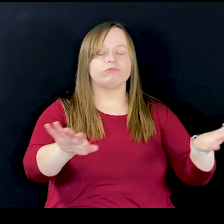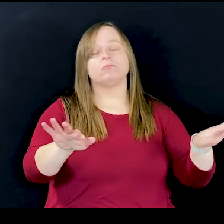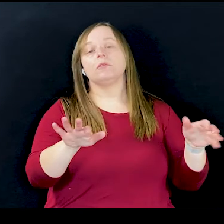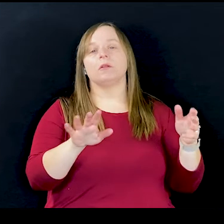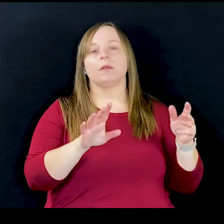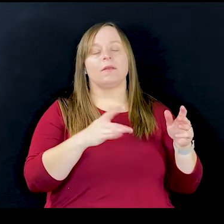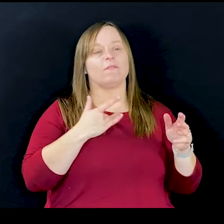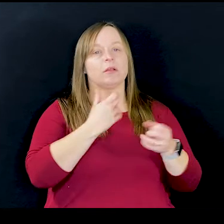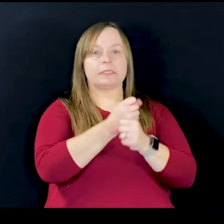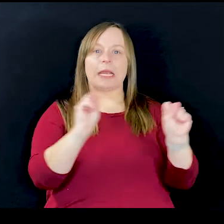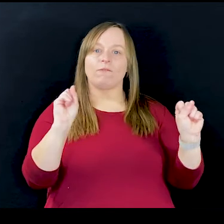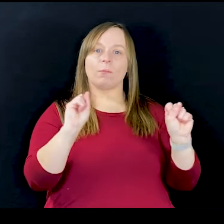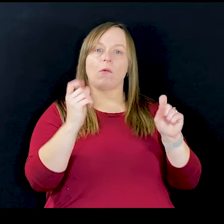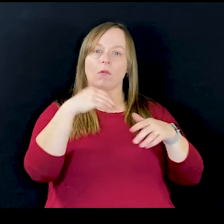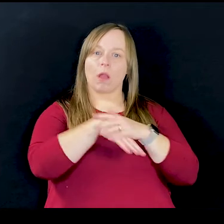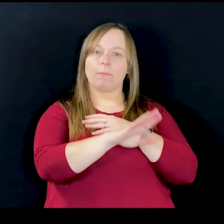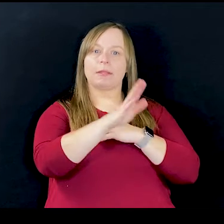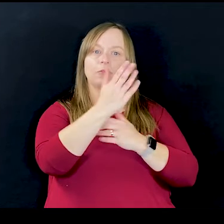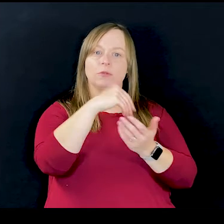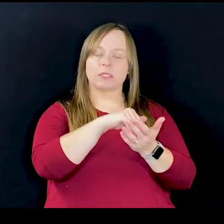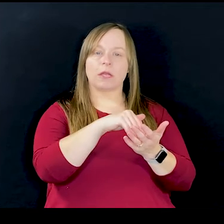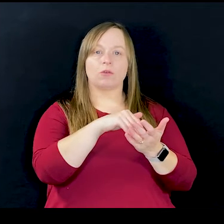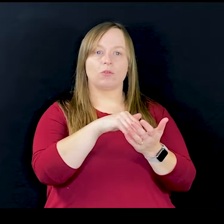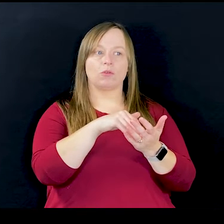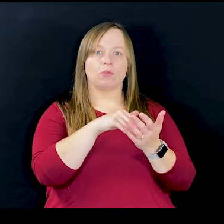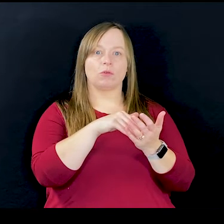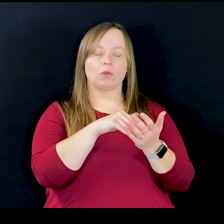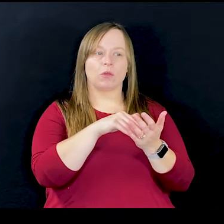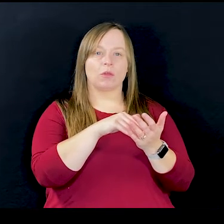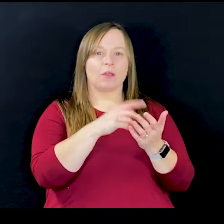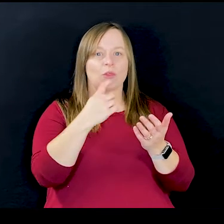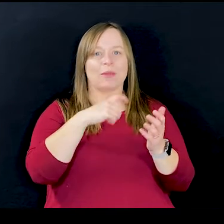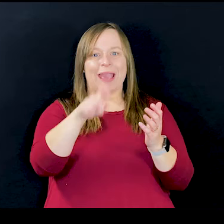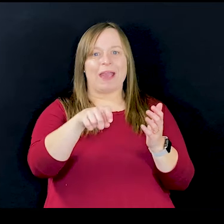I think people will feel safer about coming into kind of confined spaces because we have